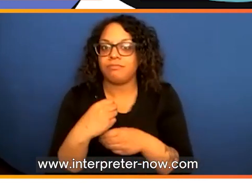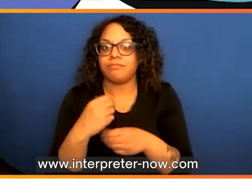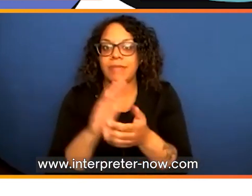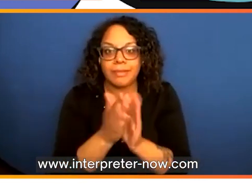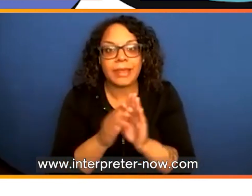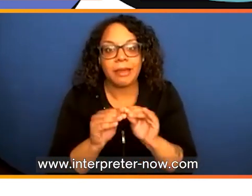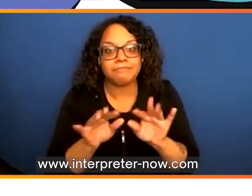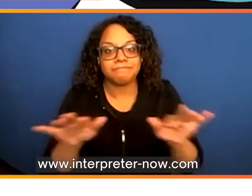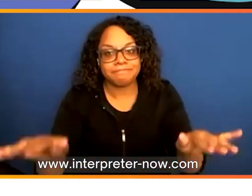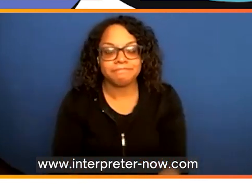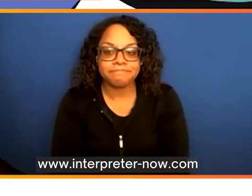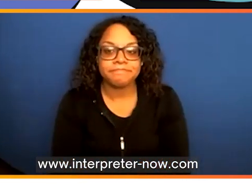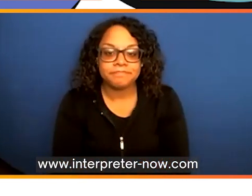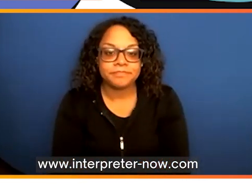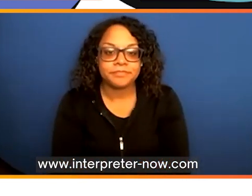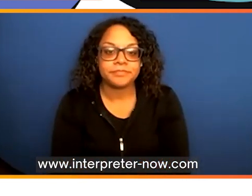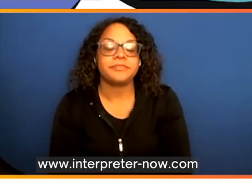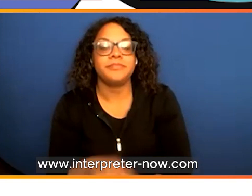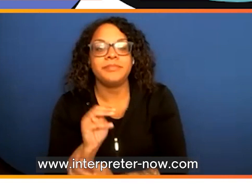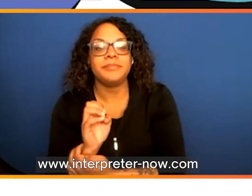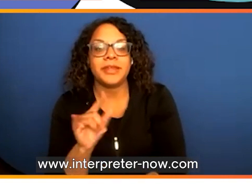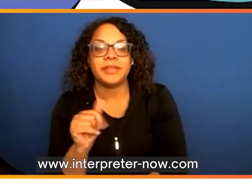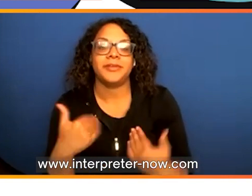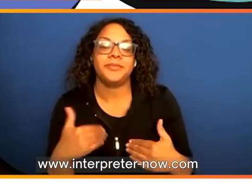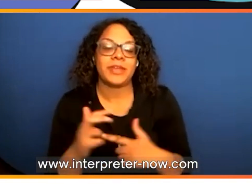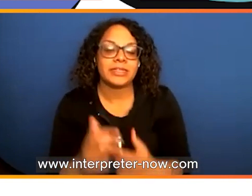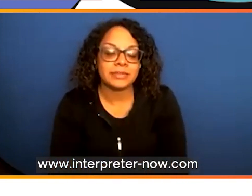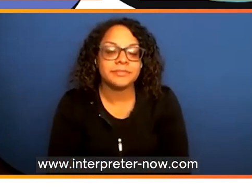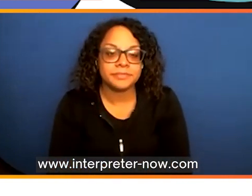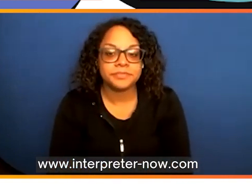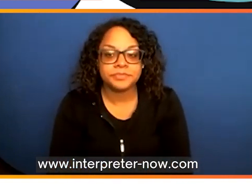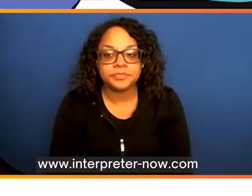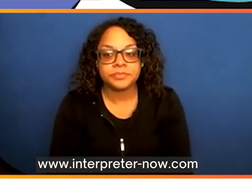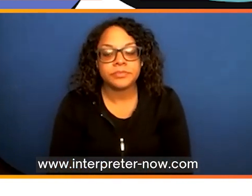Fantastic. When you were talking earlier about the three women that you were